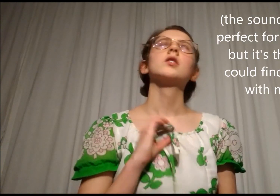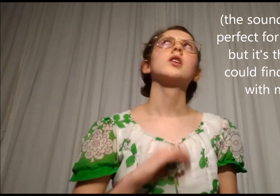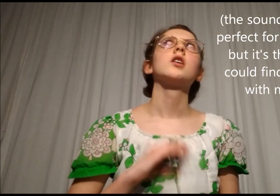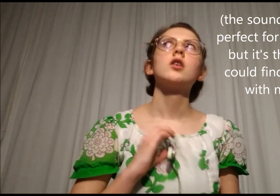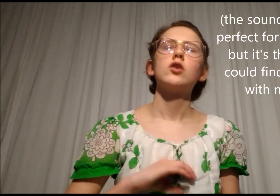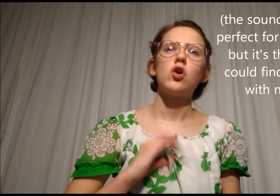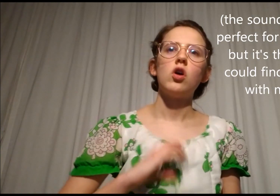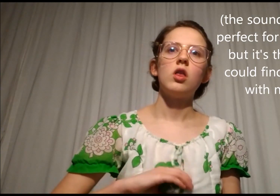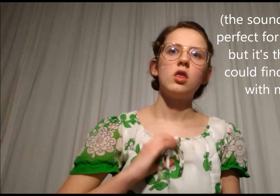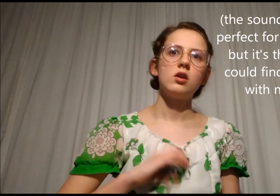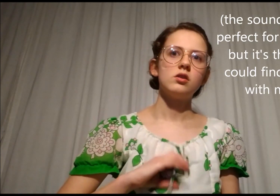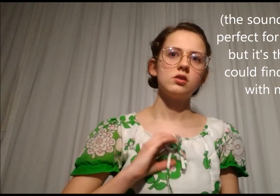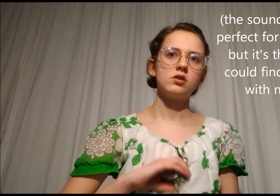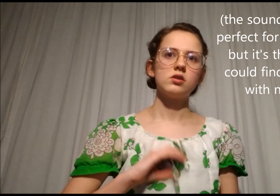Ricky Collins